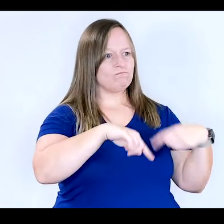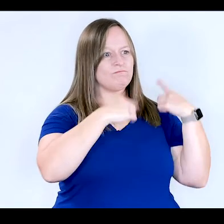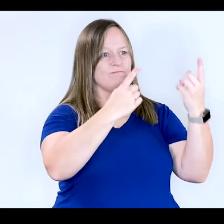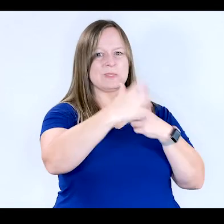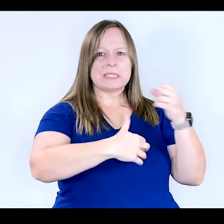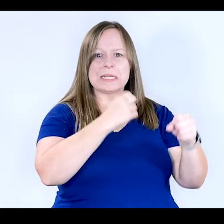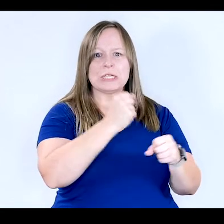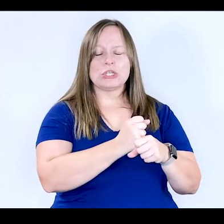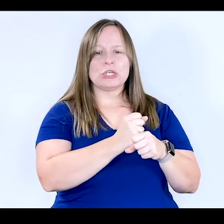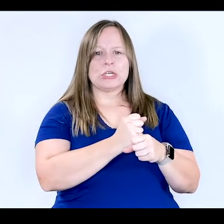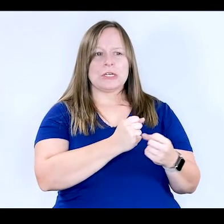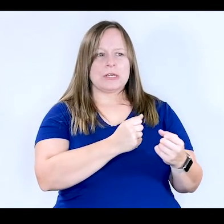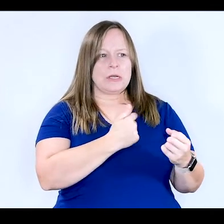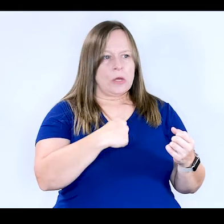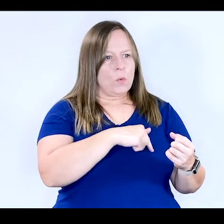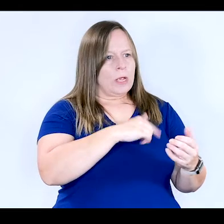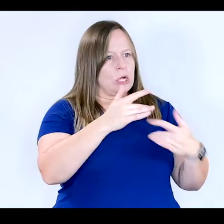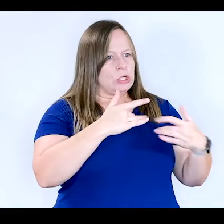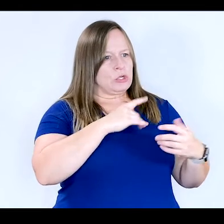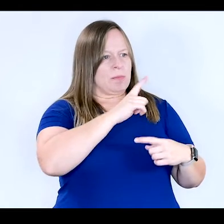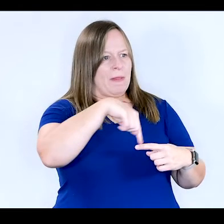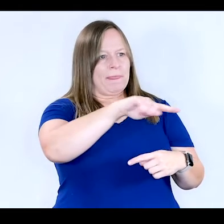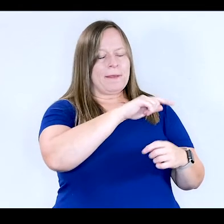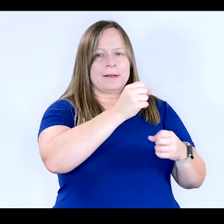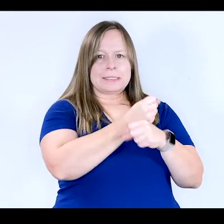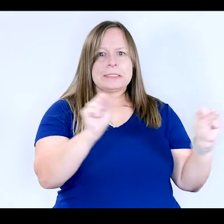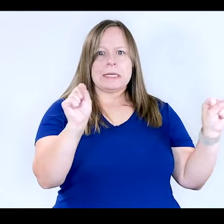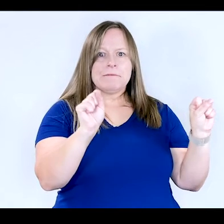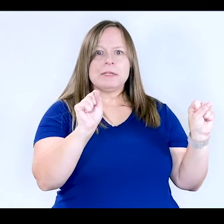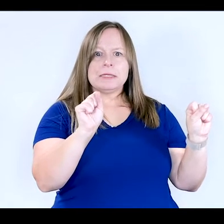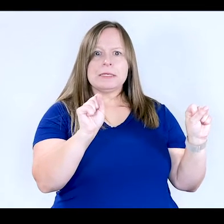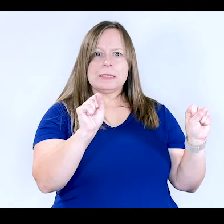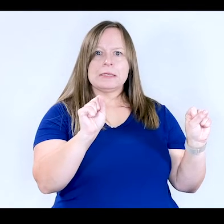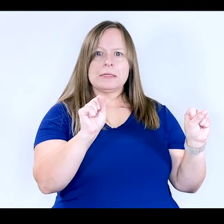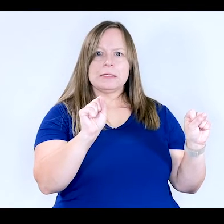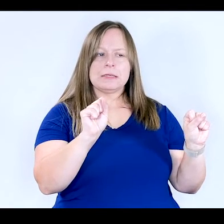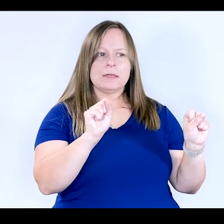years. We are really concerned about their safety." And whatever they